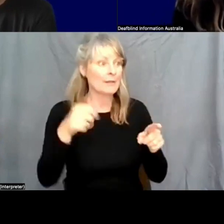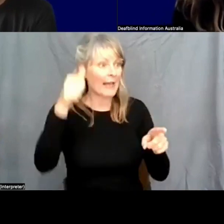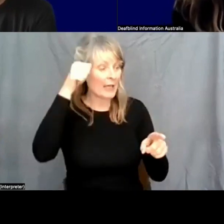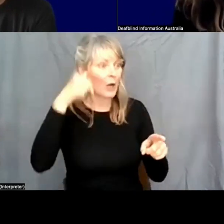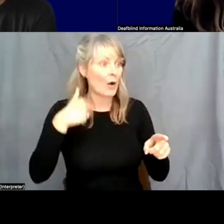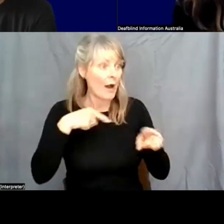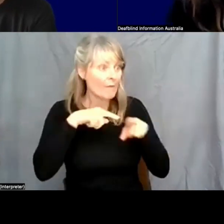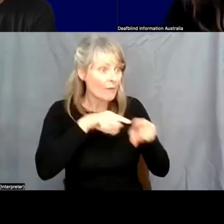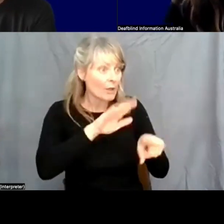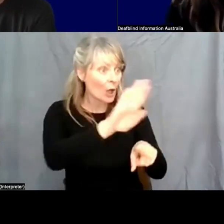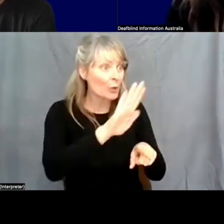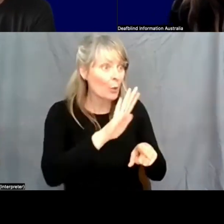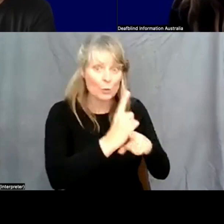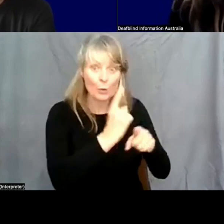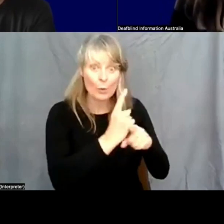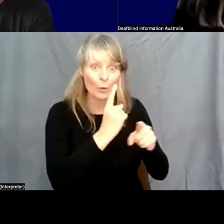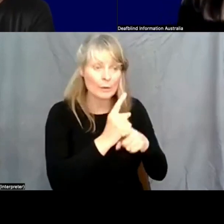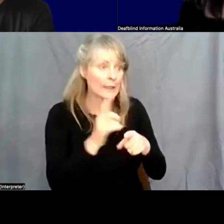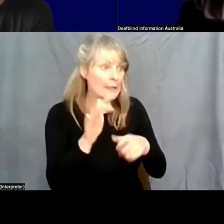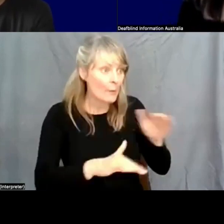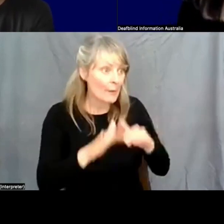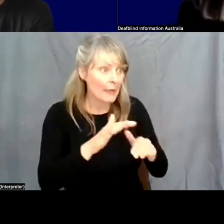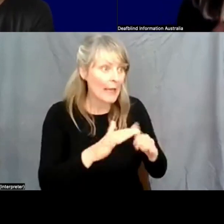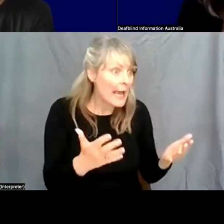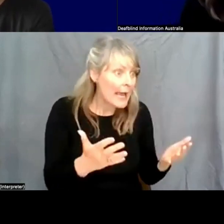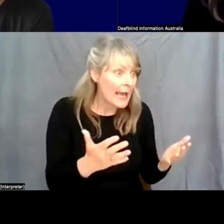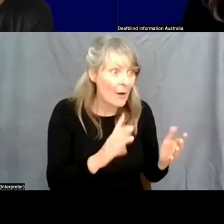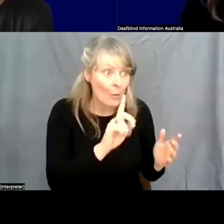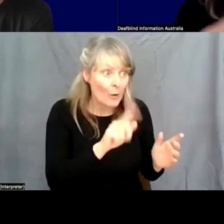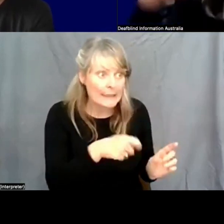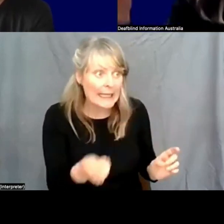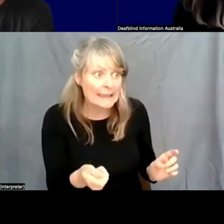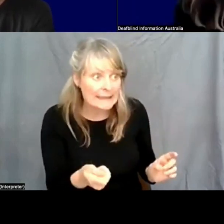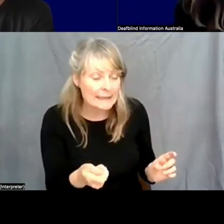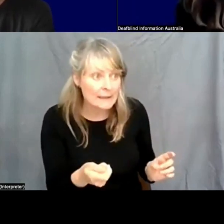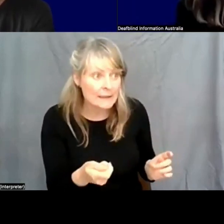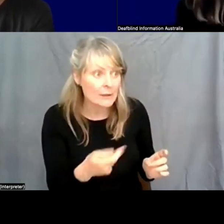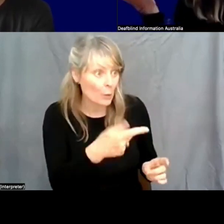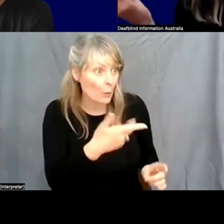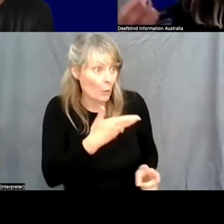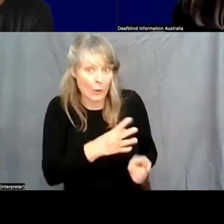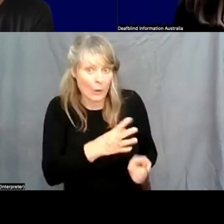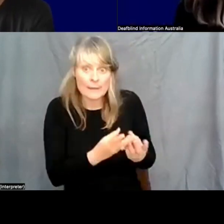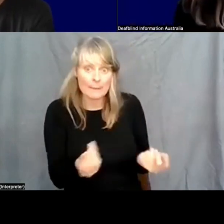with the swimming, where is it going to go from here? Is it a request, is it remembering a story, yeah.